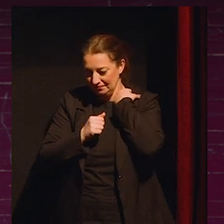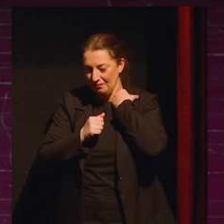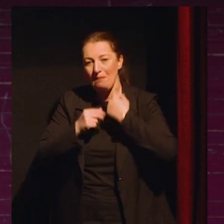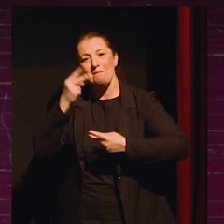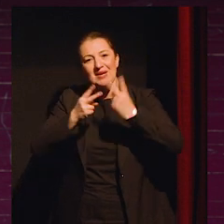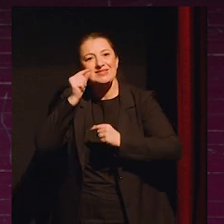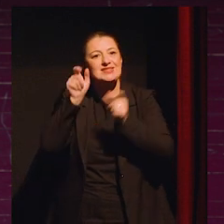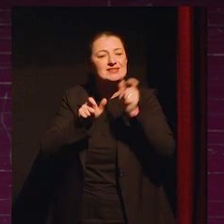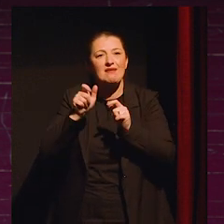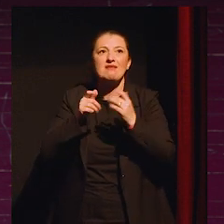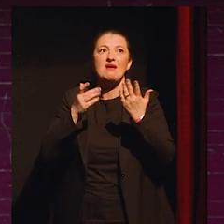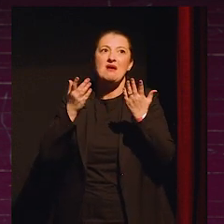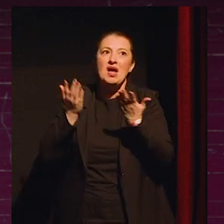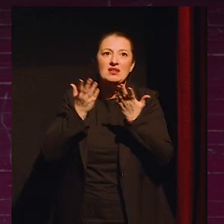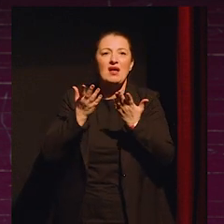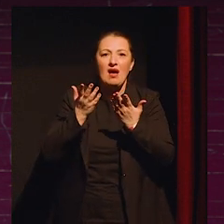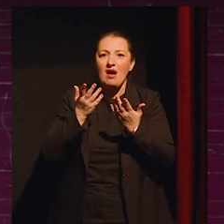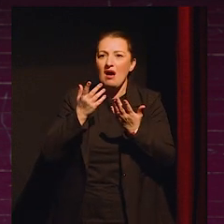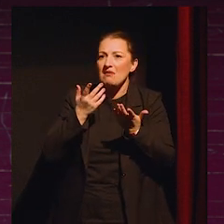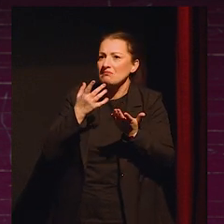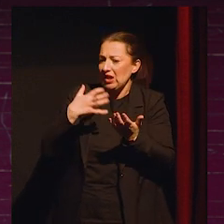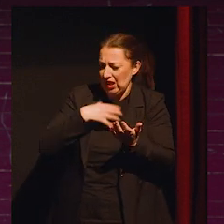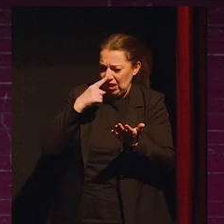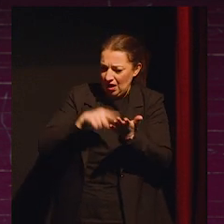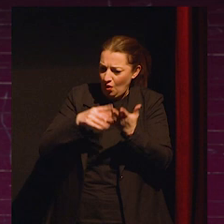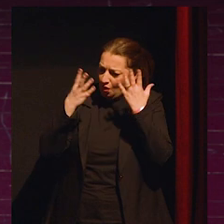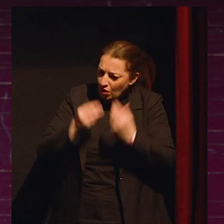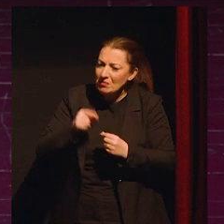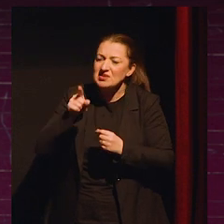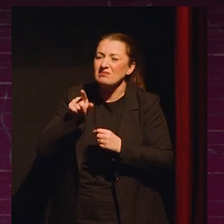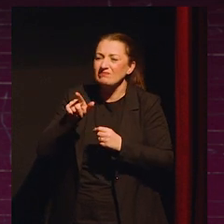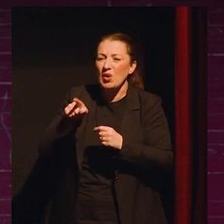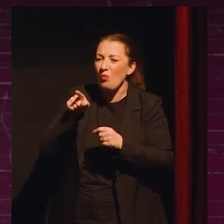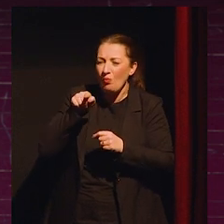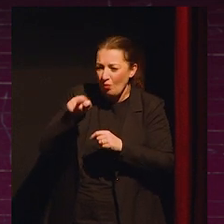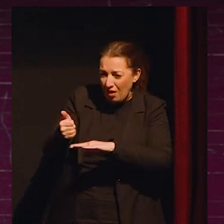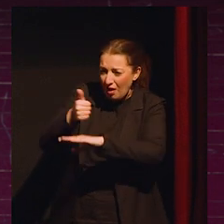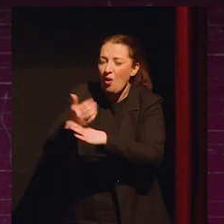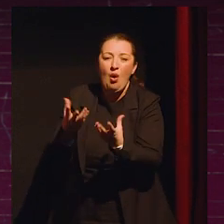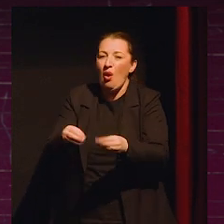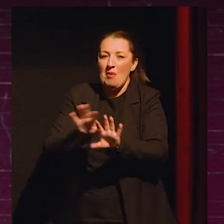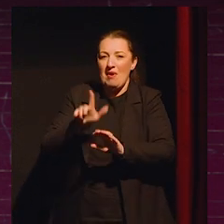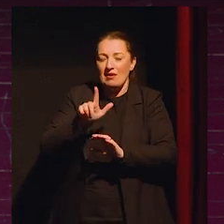Some people may even be very sure that you shouldn’t be there. But, while some make things harder,